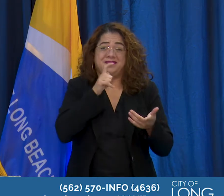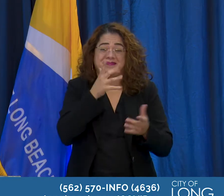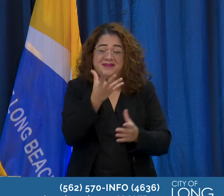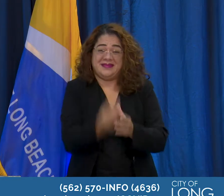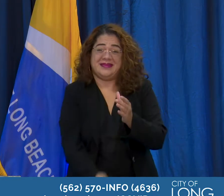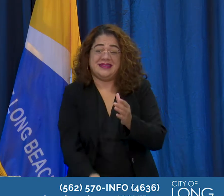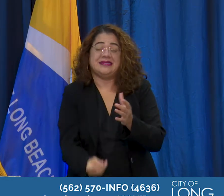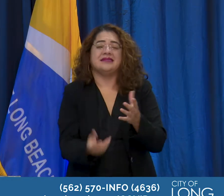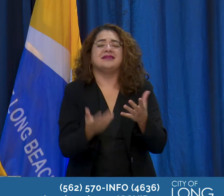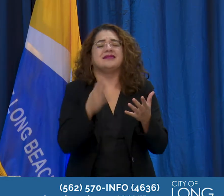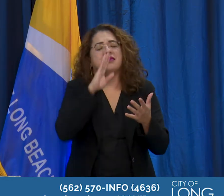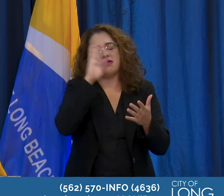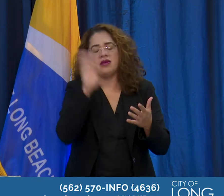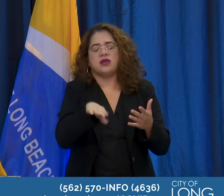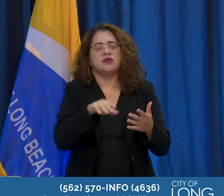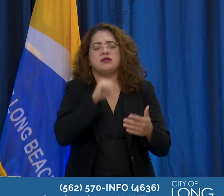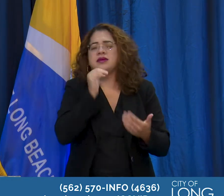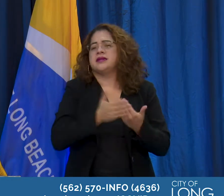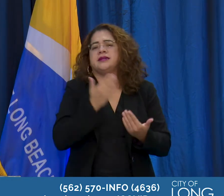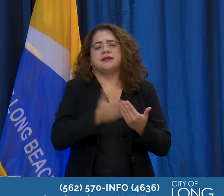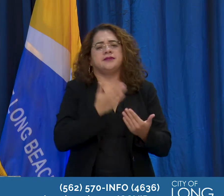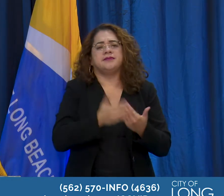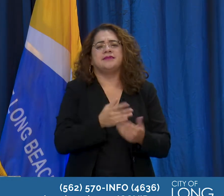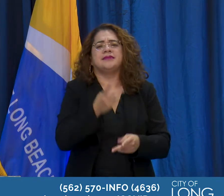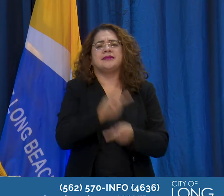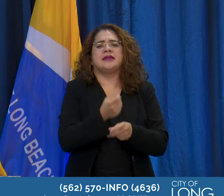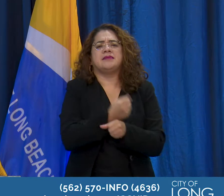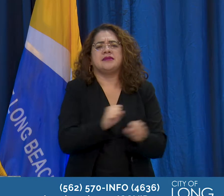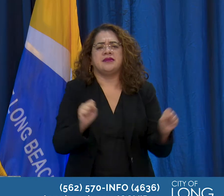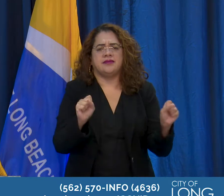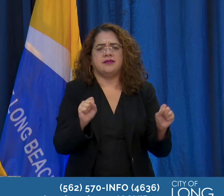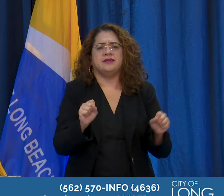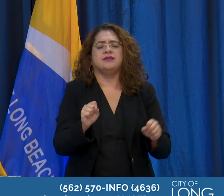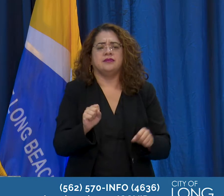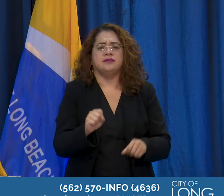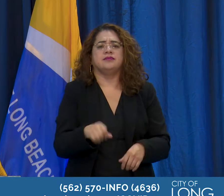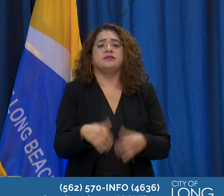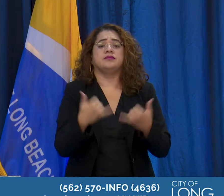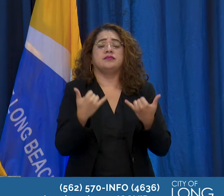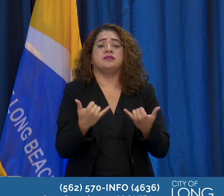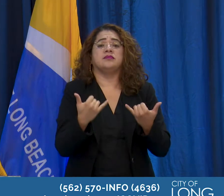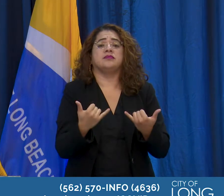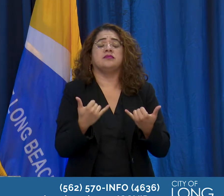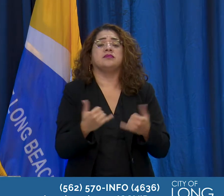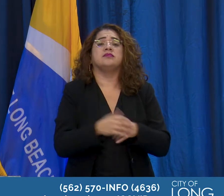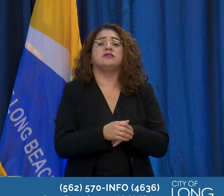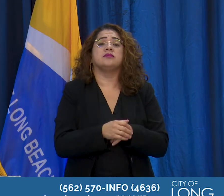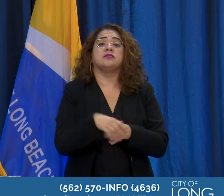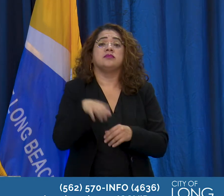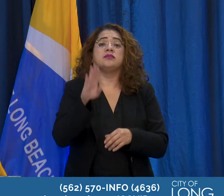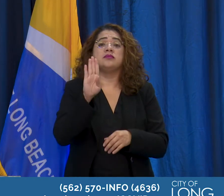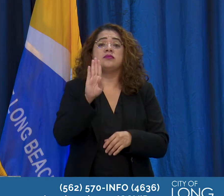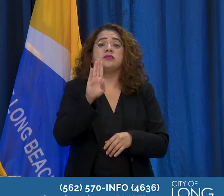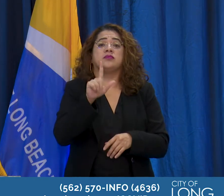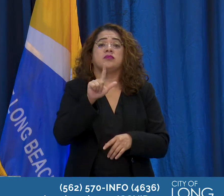I want to just update everyone on the, the blueprint for re-opening. And starting with a reminder.